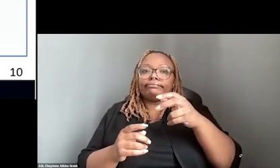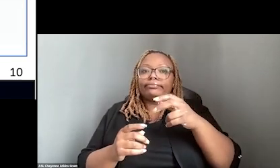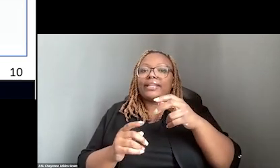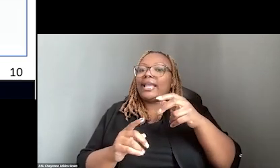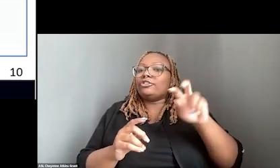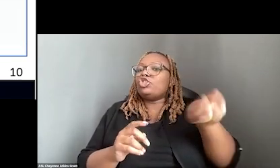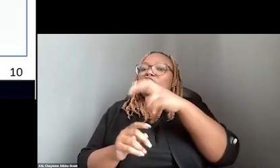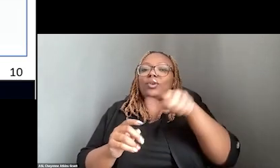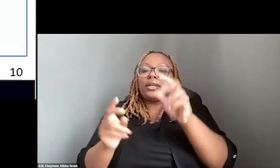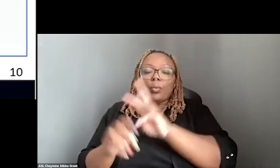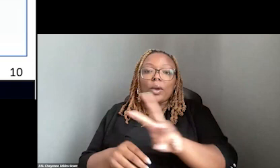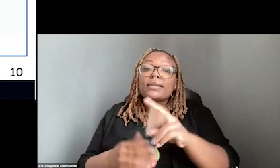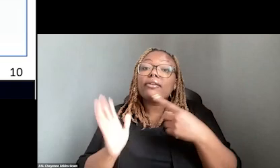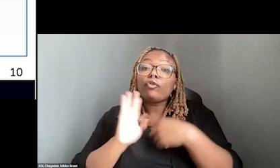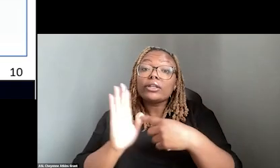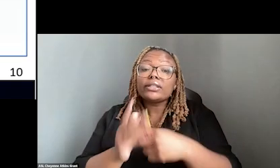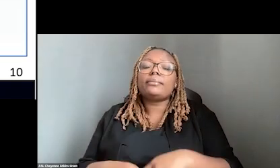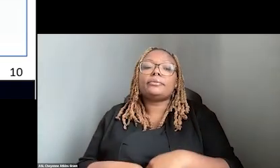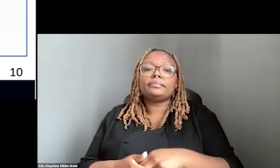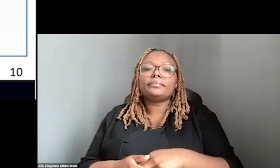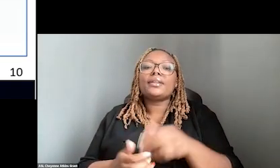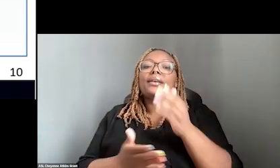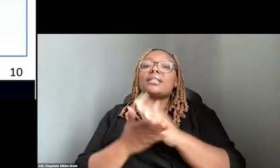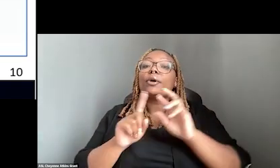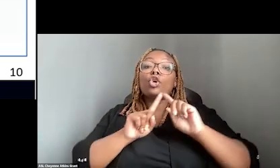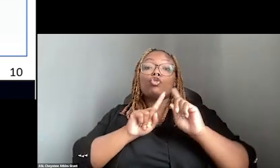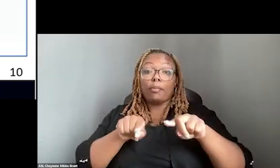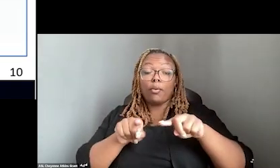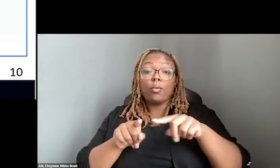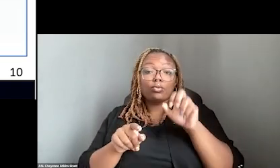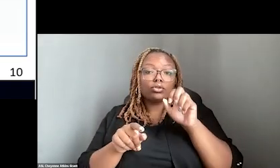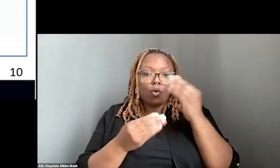So, for example, some of our reports or informational type